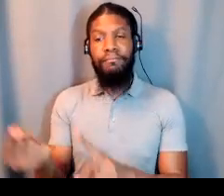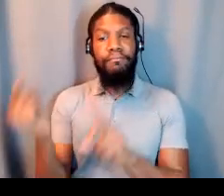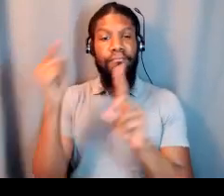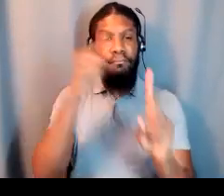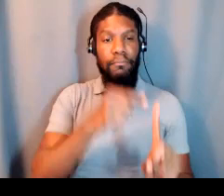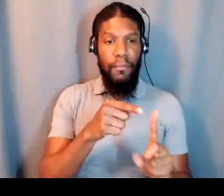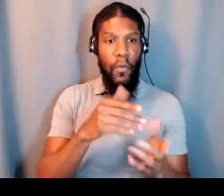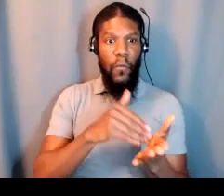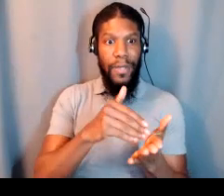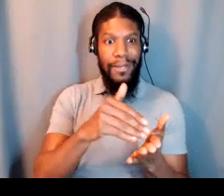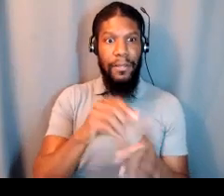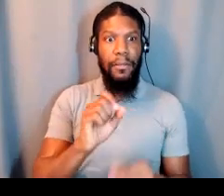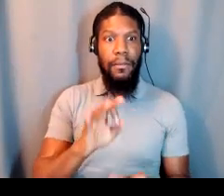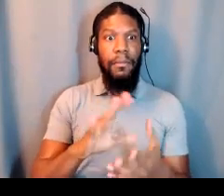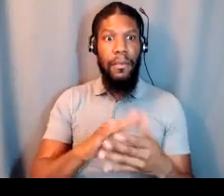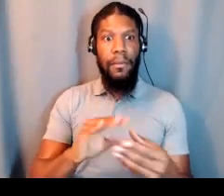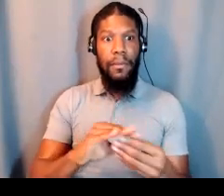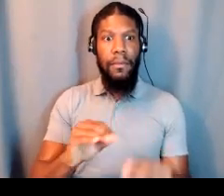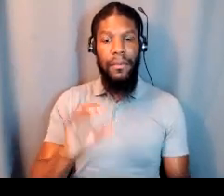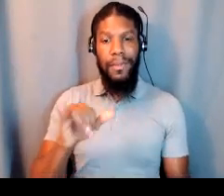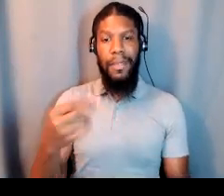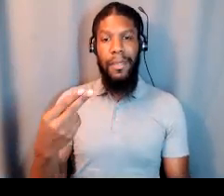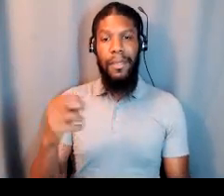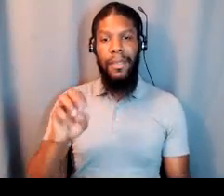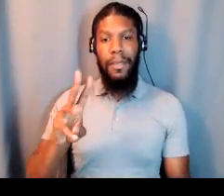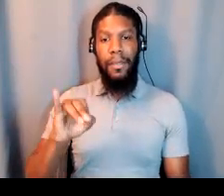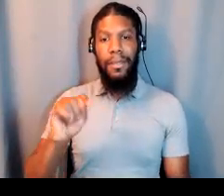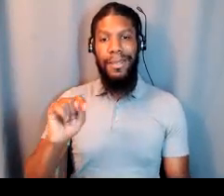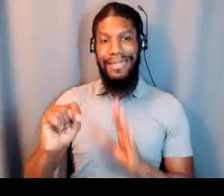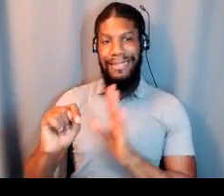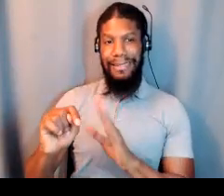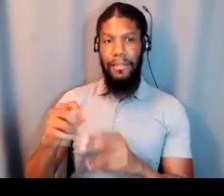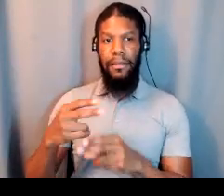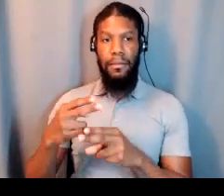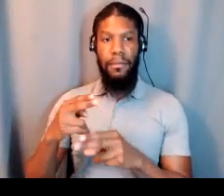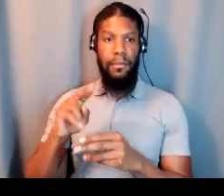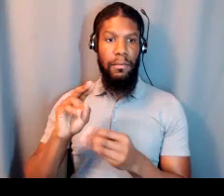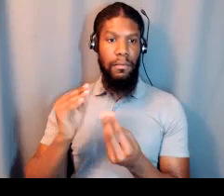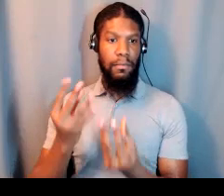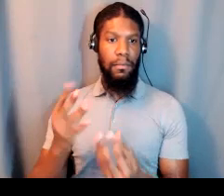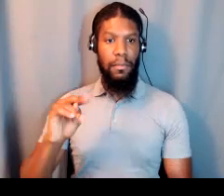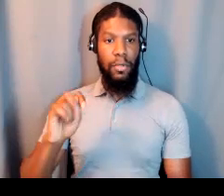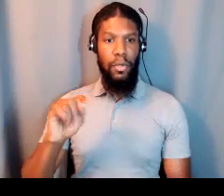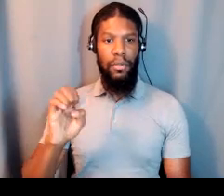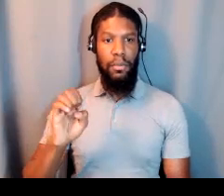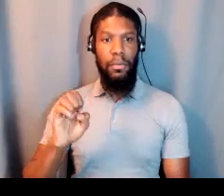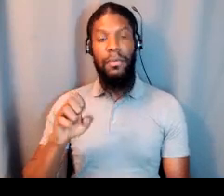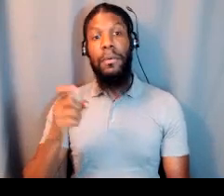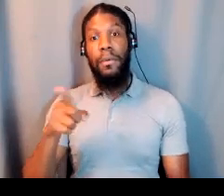which is one of Hewett's notes. You know, you don't want to leave 50 comments on a single page, and they're all about commas.